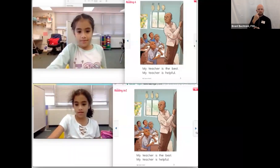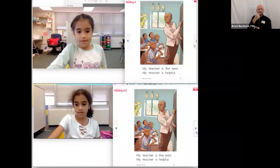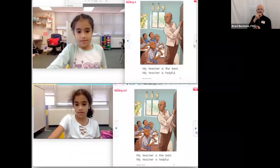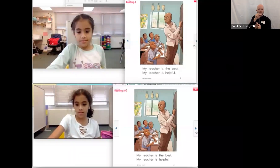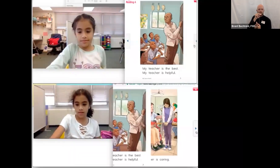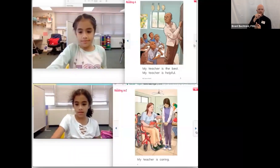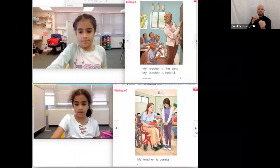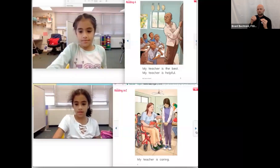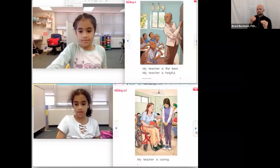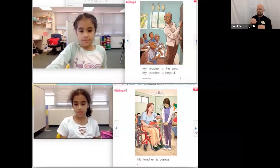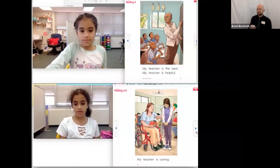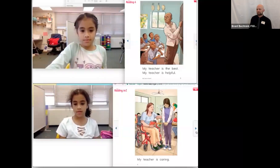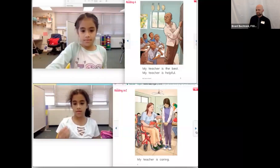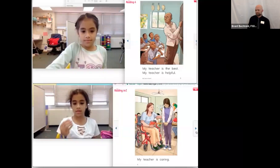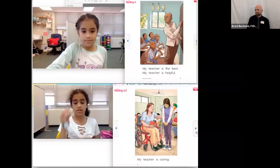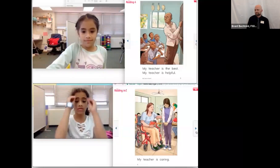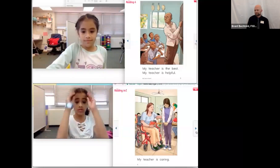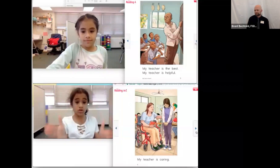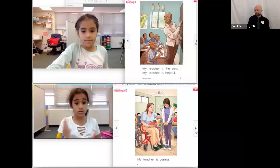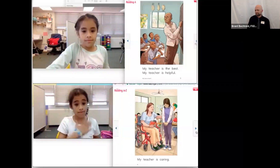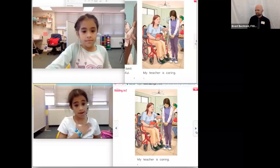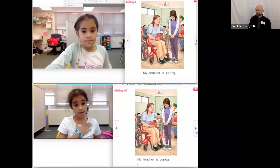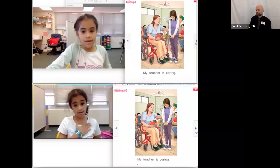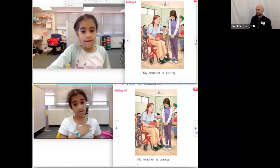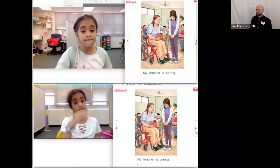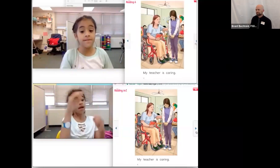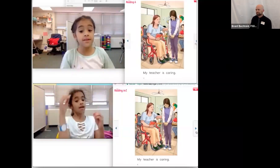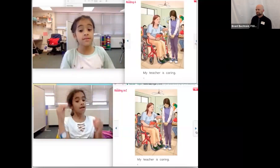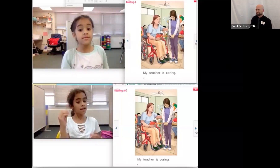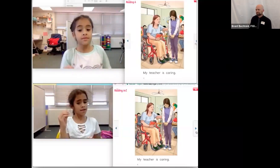See the tongue out there moving when he signed that word, "help?"